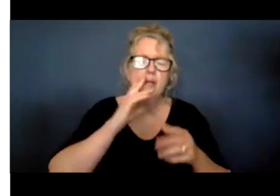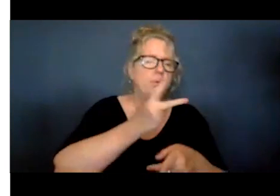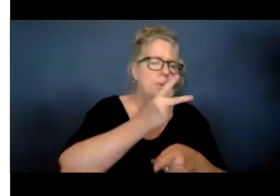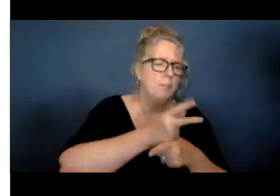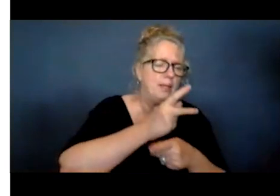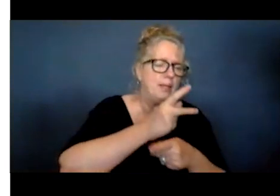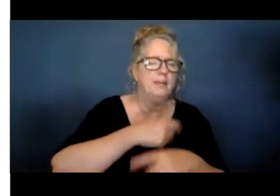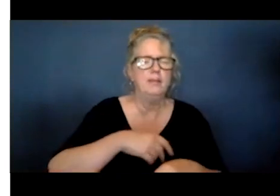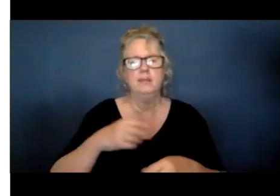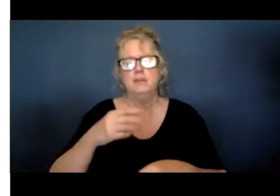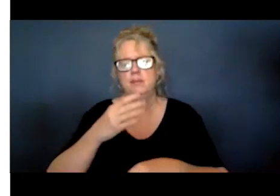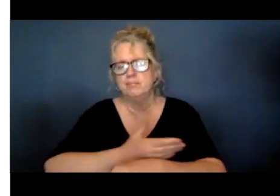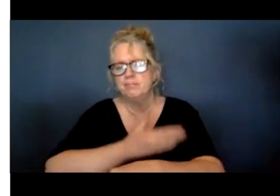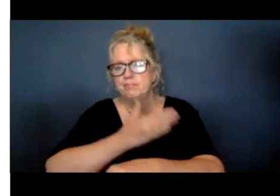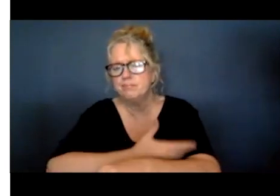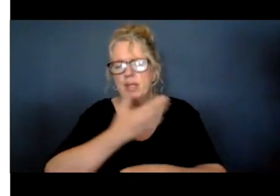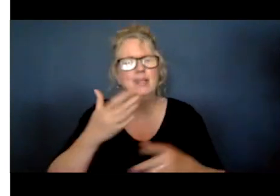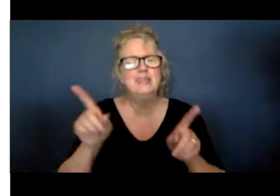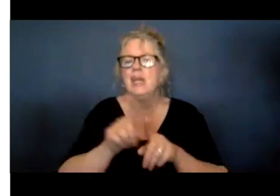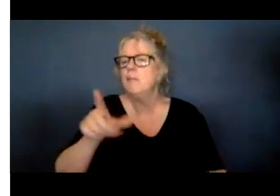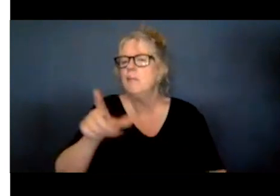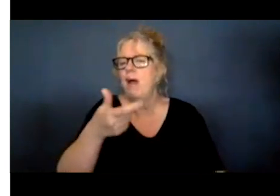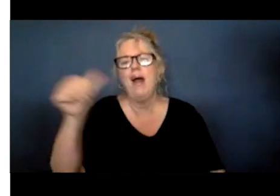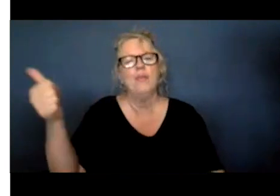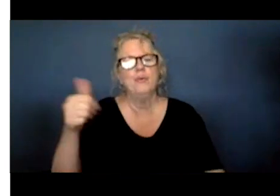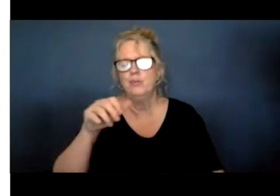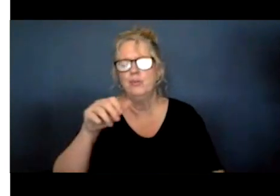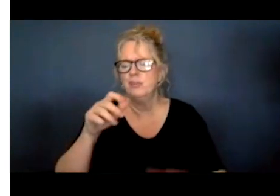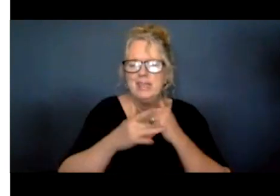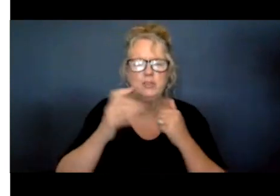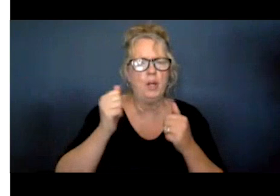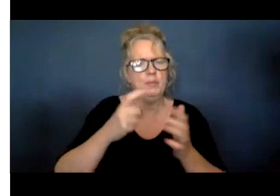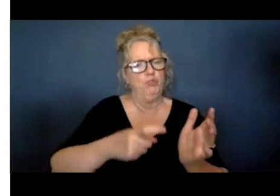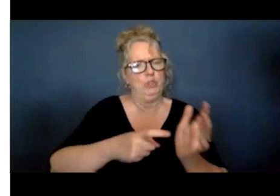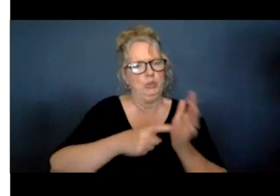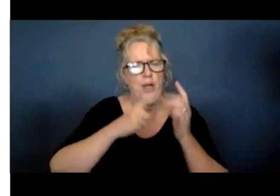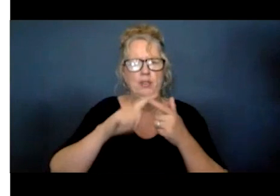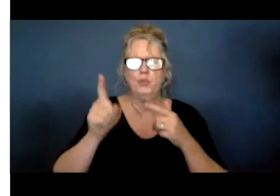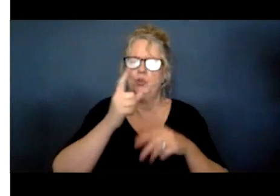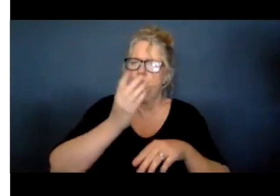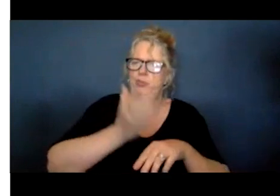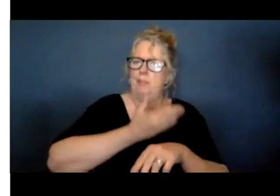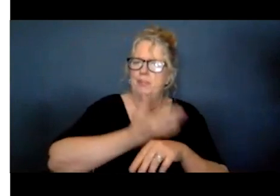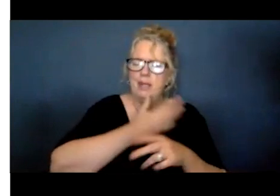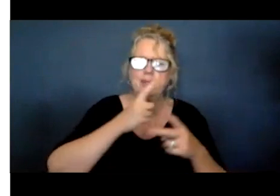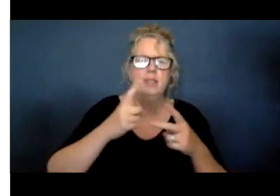Like any technology, assistive technology requires updates and support. Ensure that assistive tools